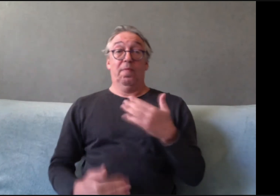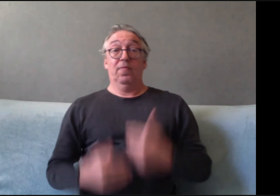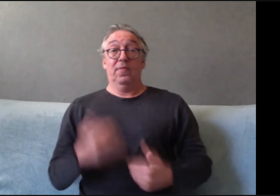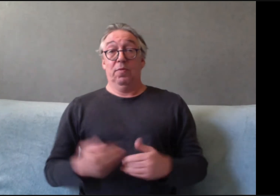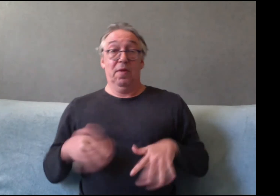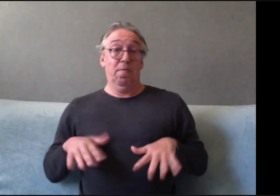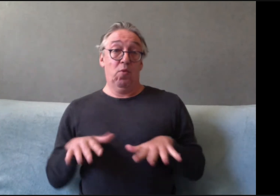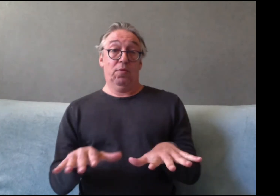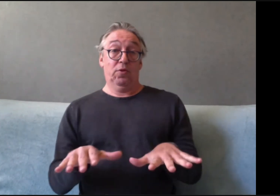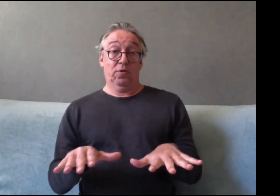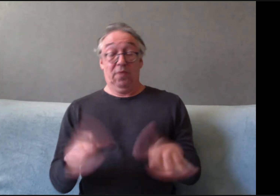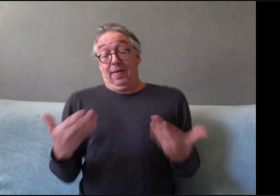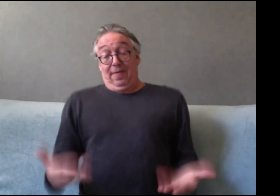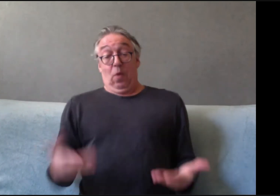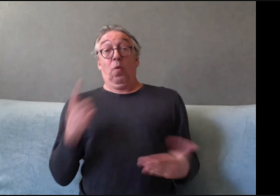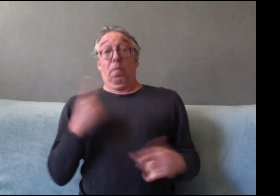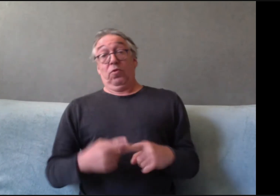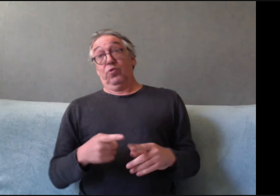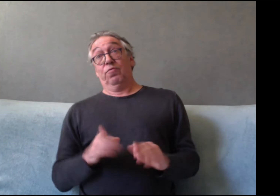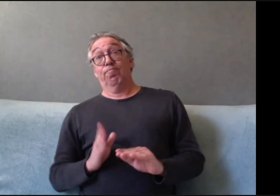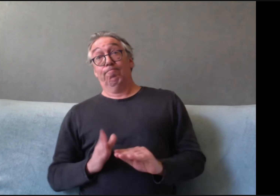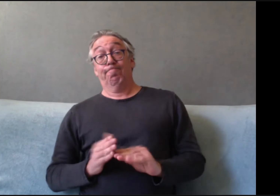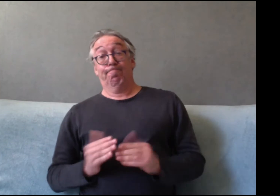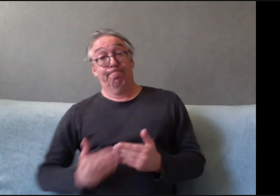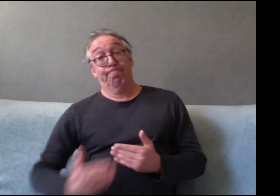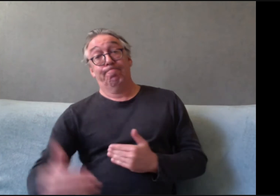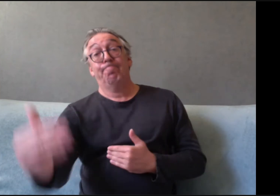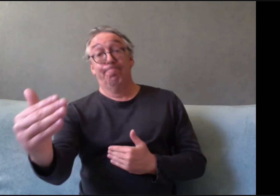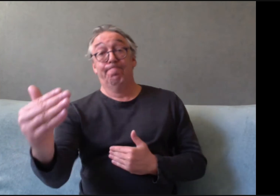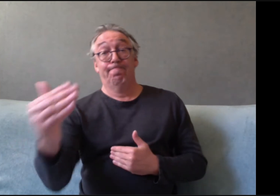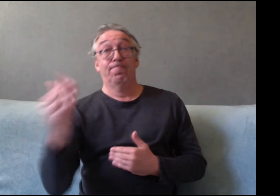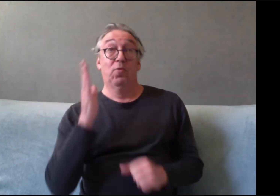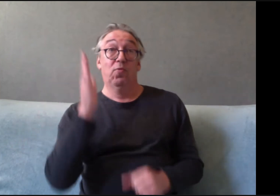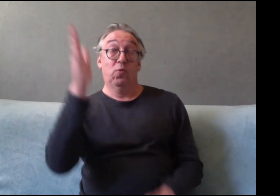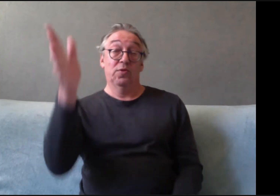As EDF have done...